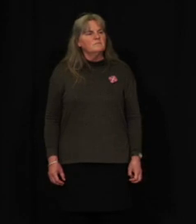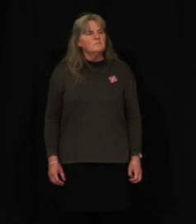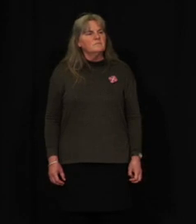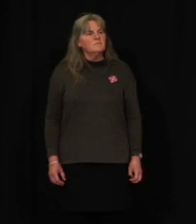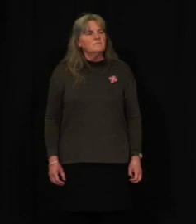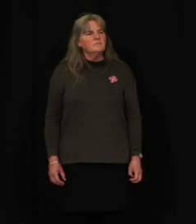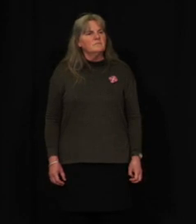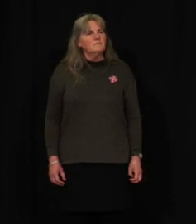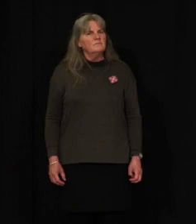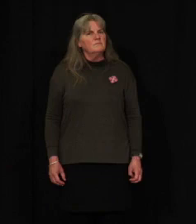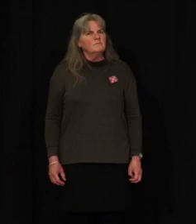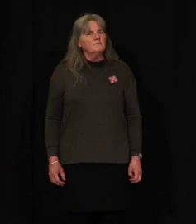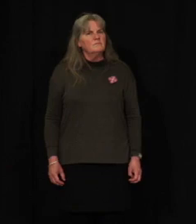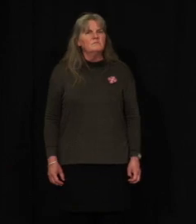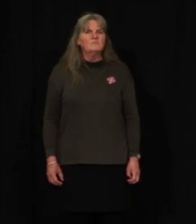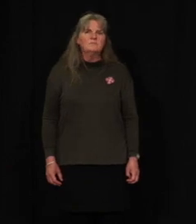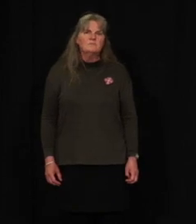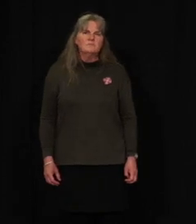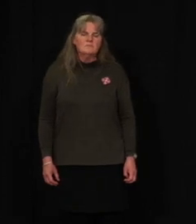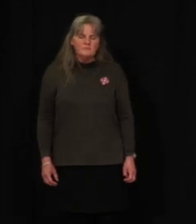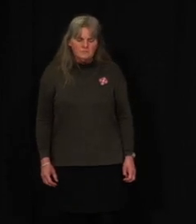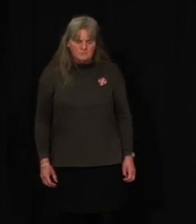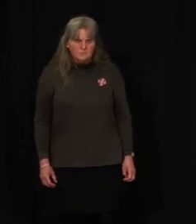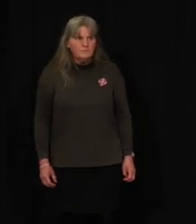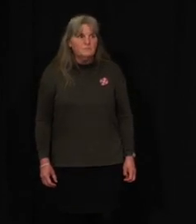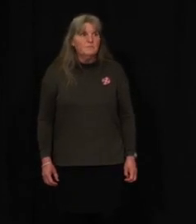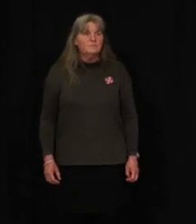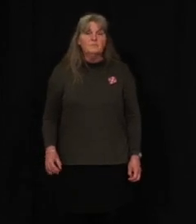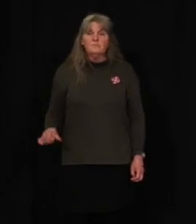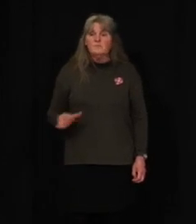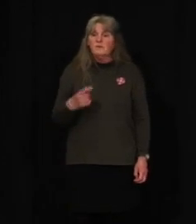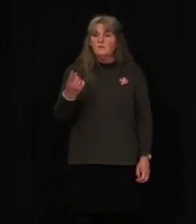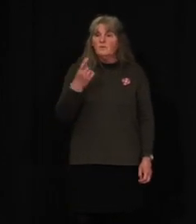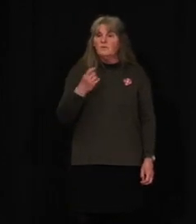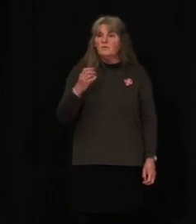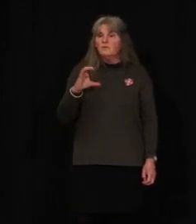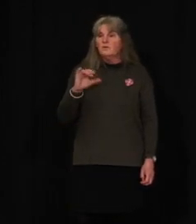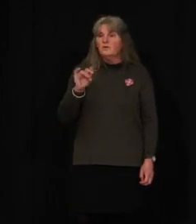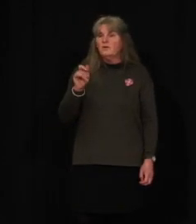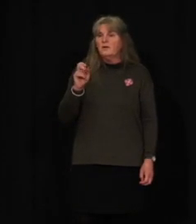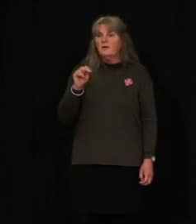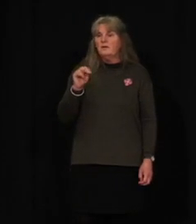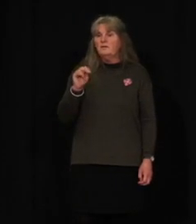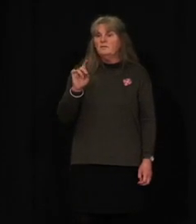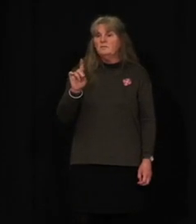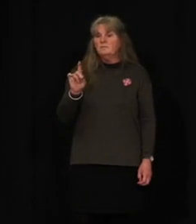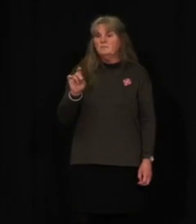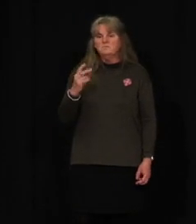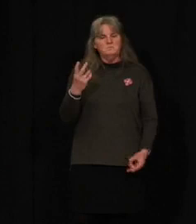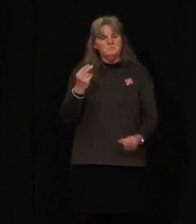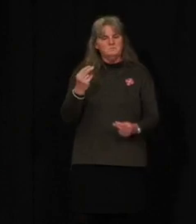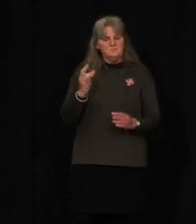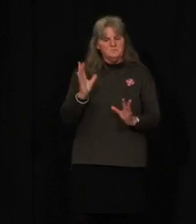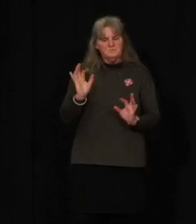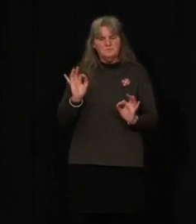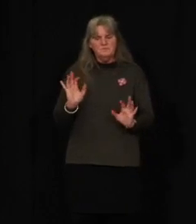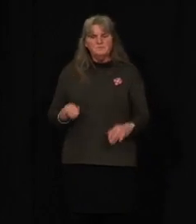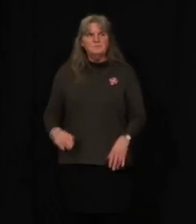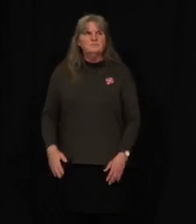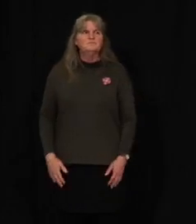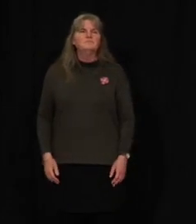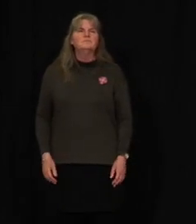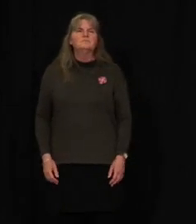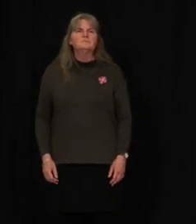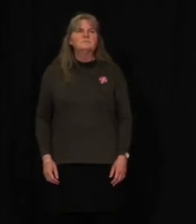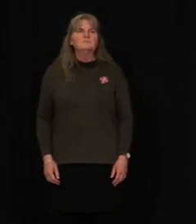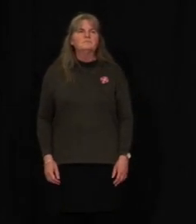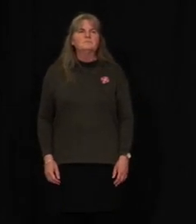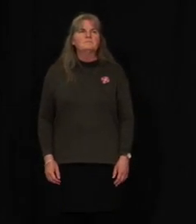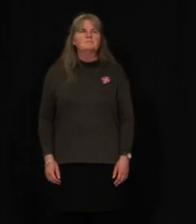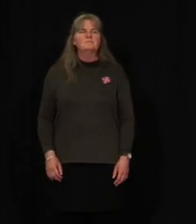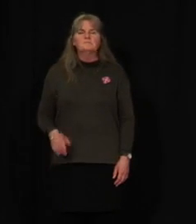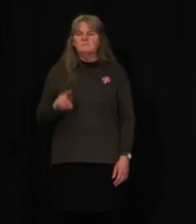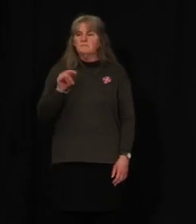[ Speaking French ]